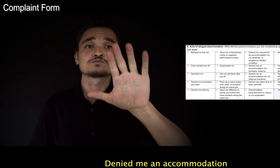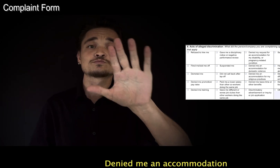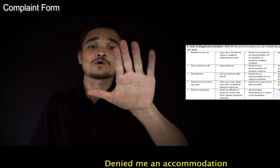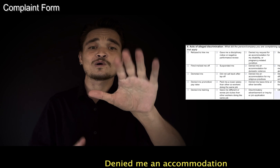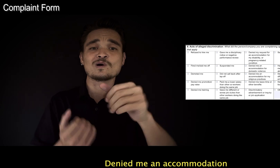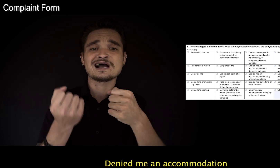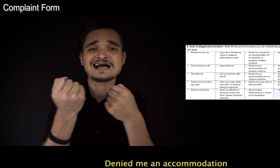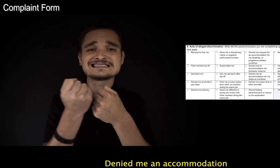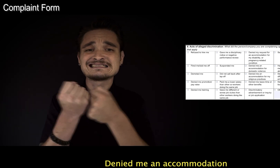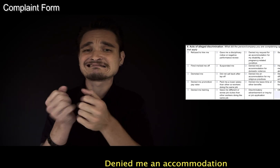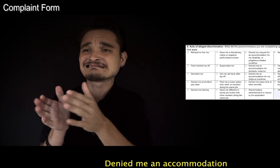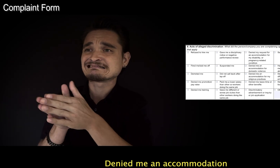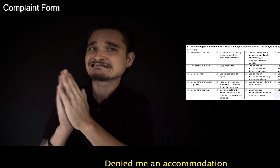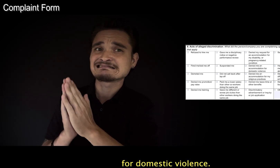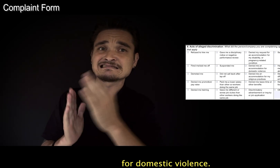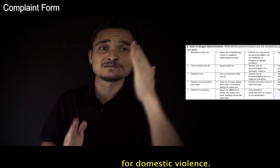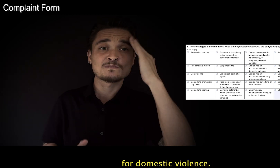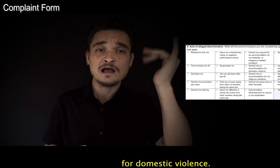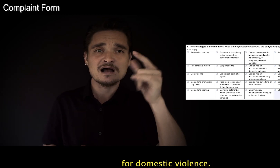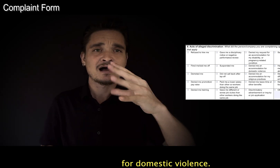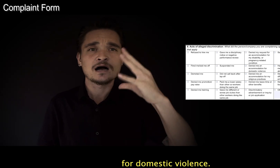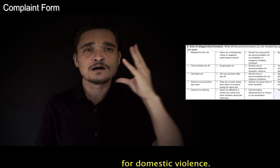Denied me an accommodation for domestic violence.